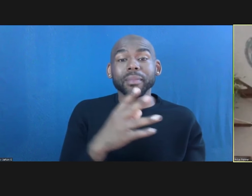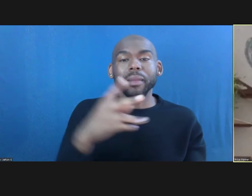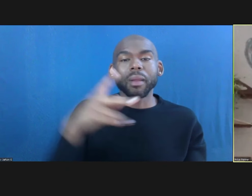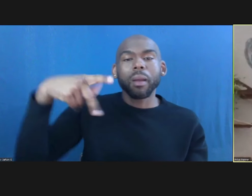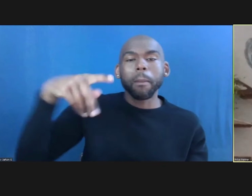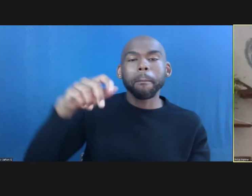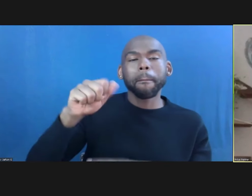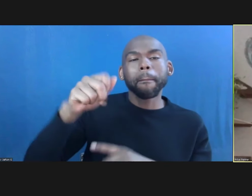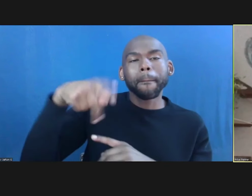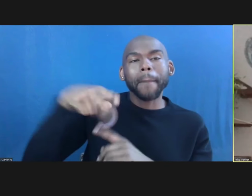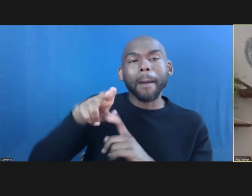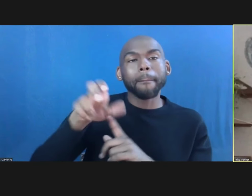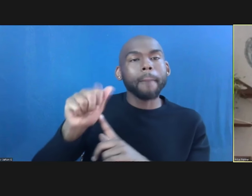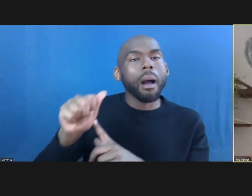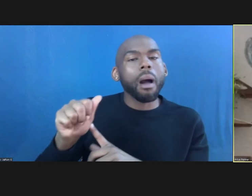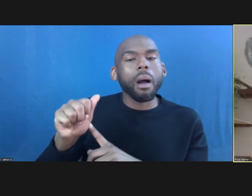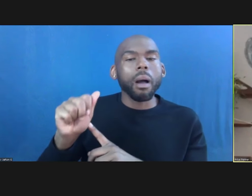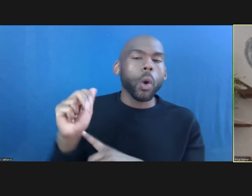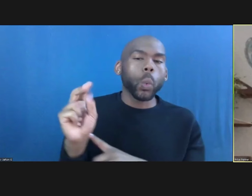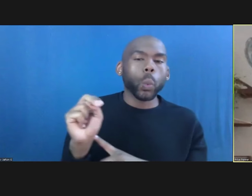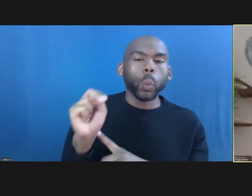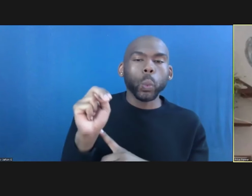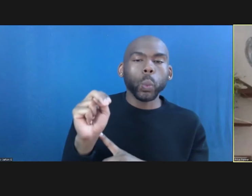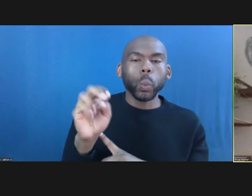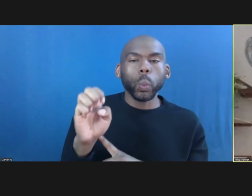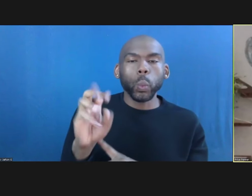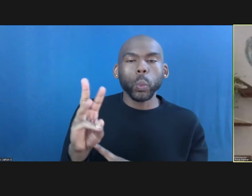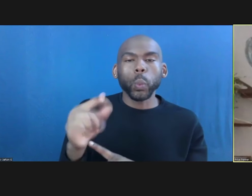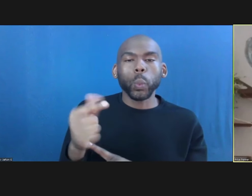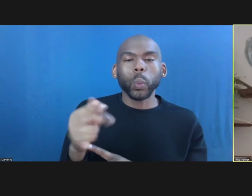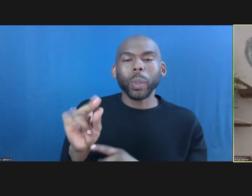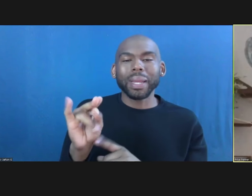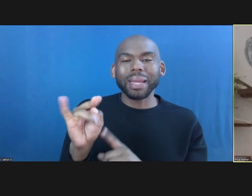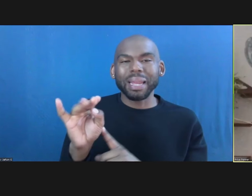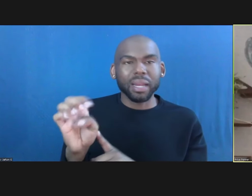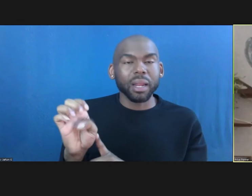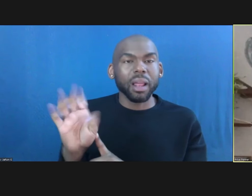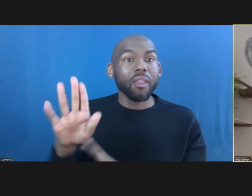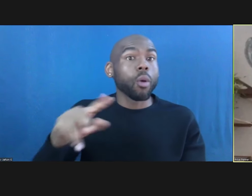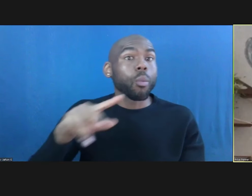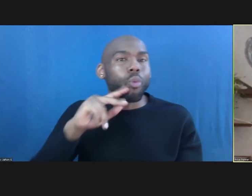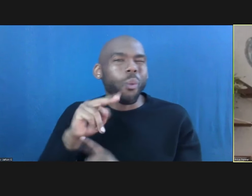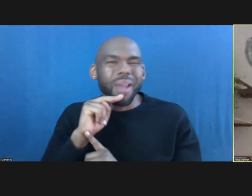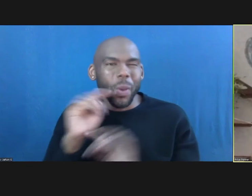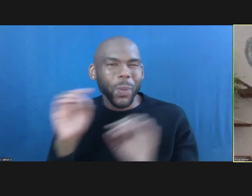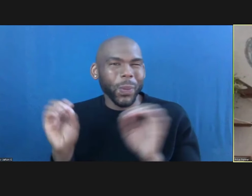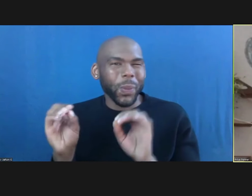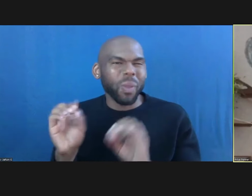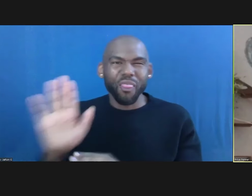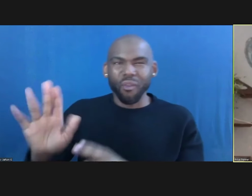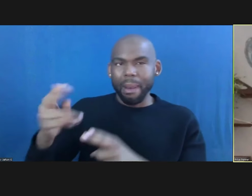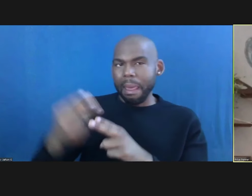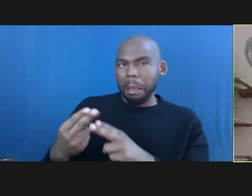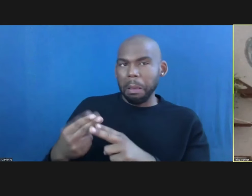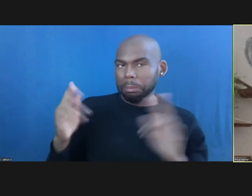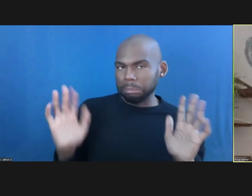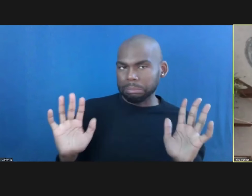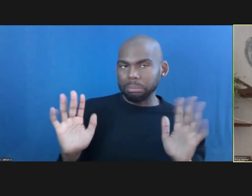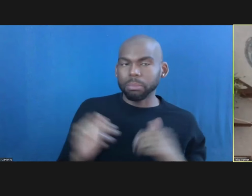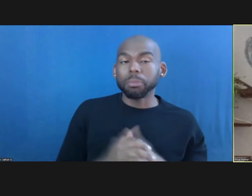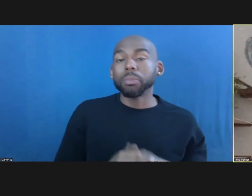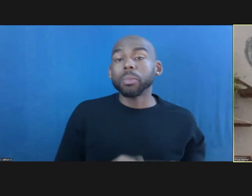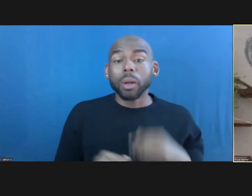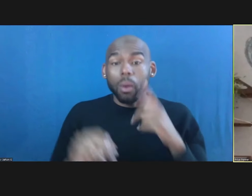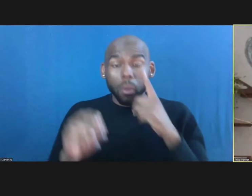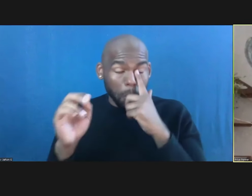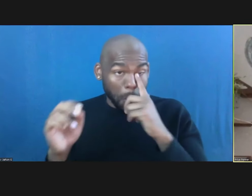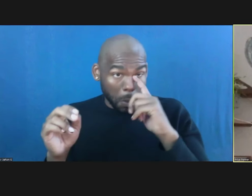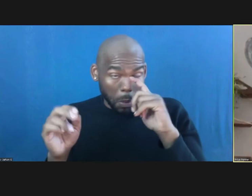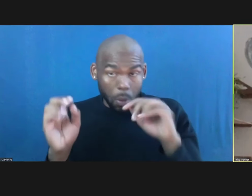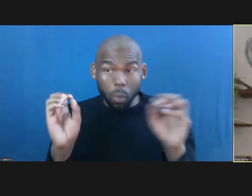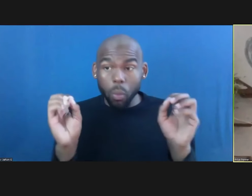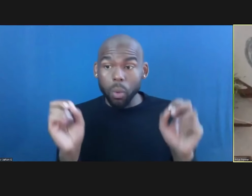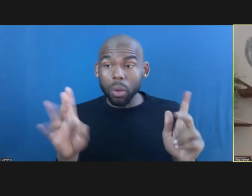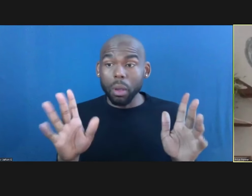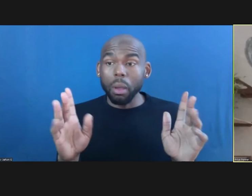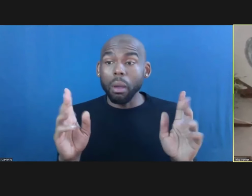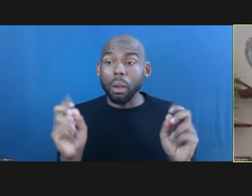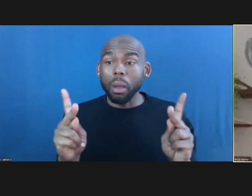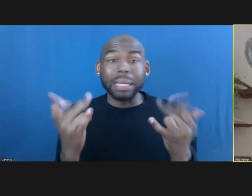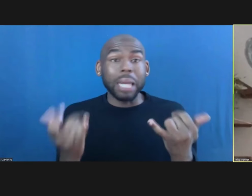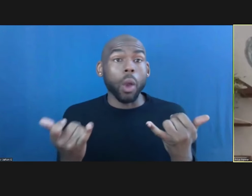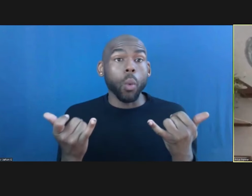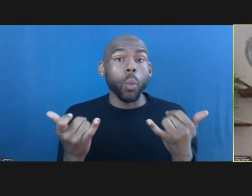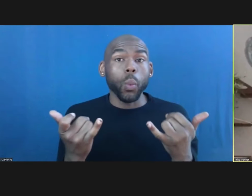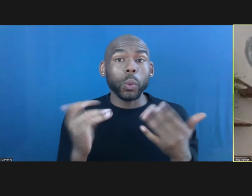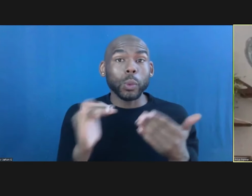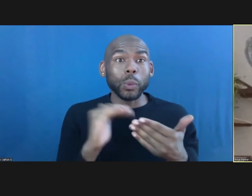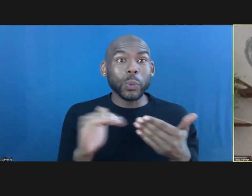to have their pronouns as their name. So we are going to run excuse me. We are going